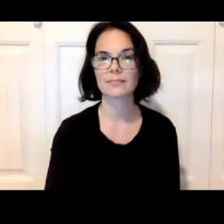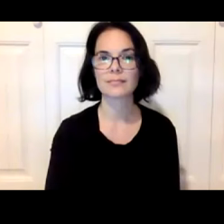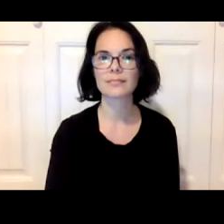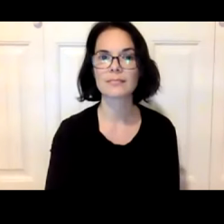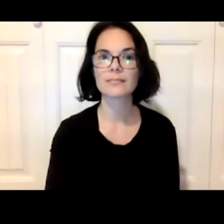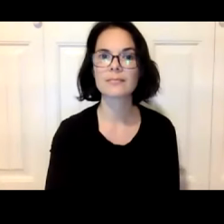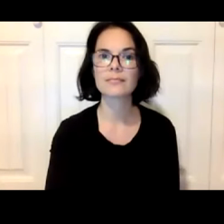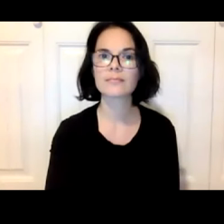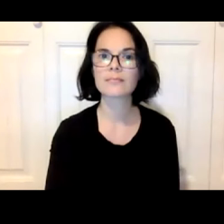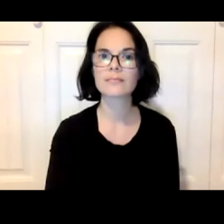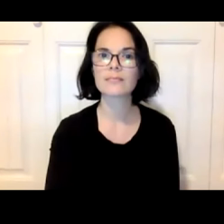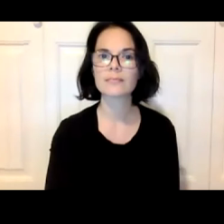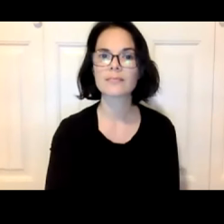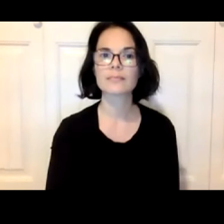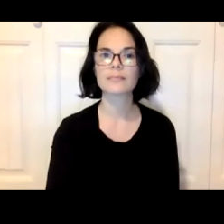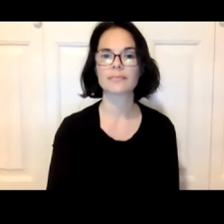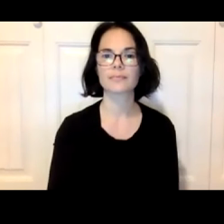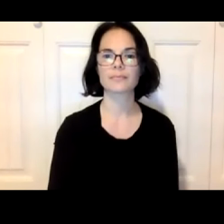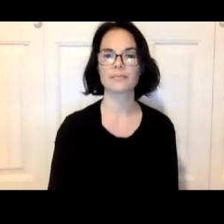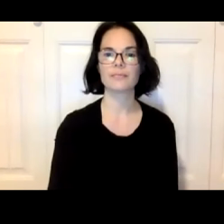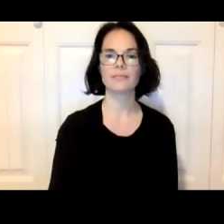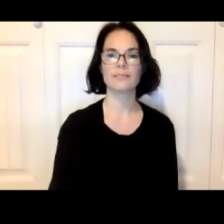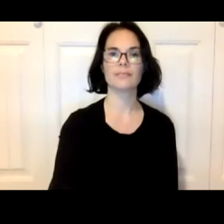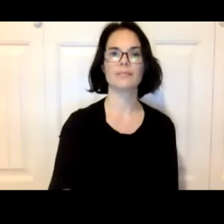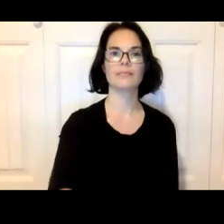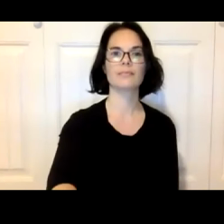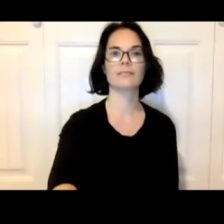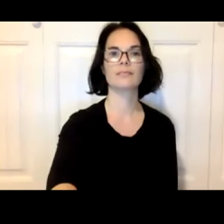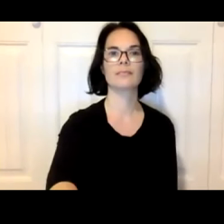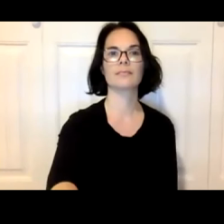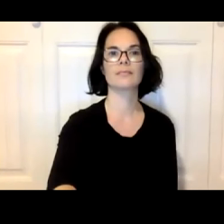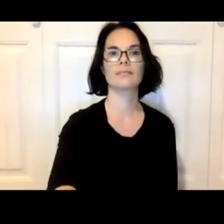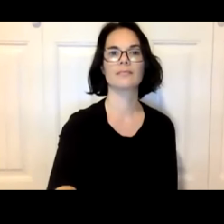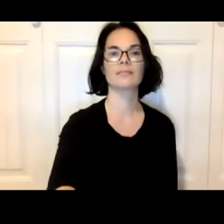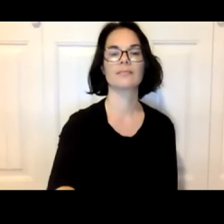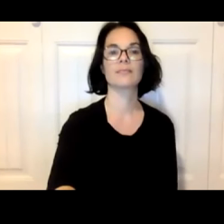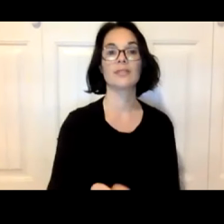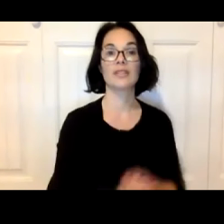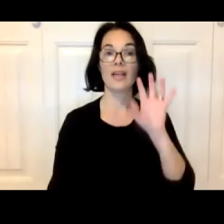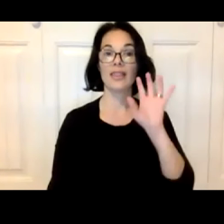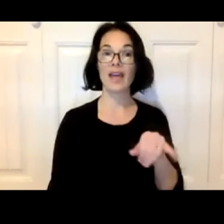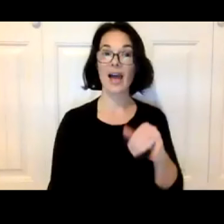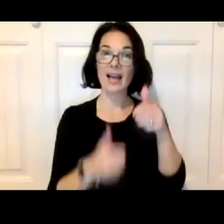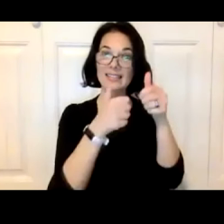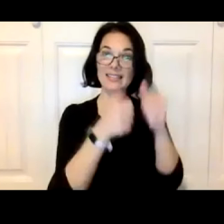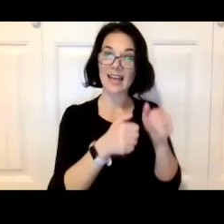The implementation of the Text to 911 technology will help improve the quality of life of all